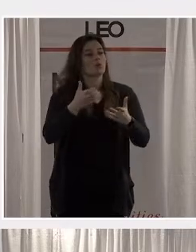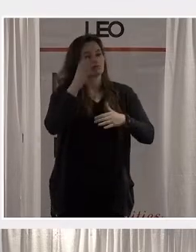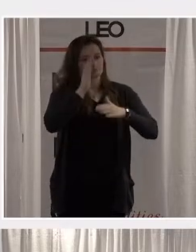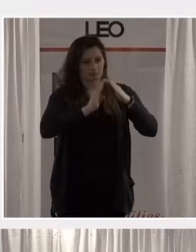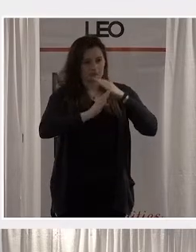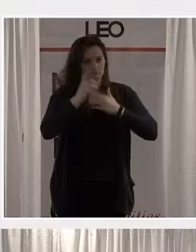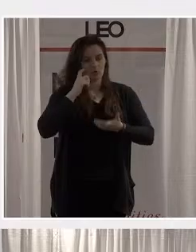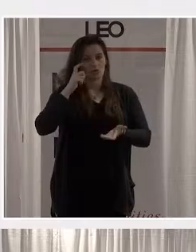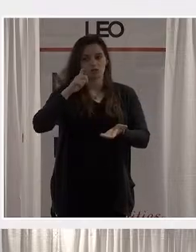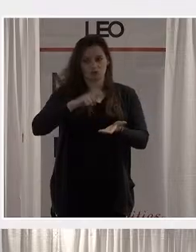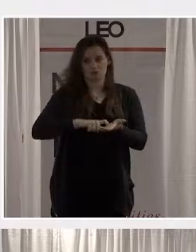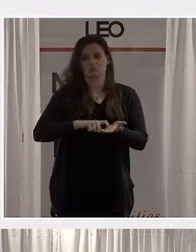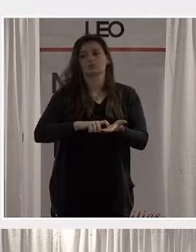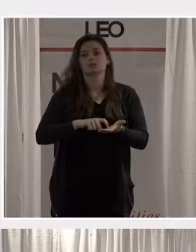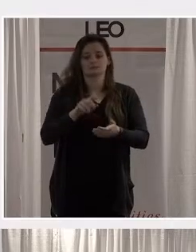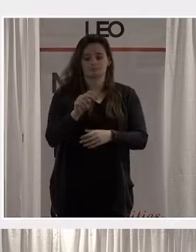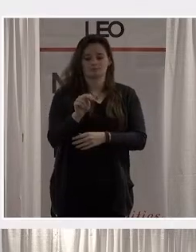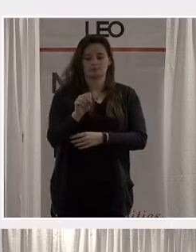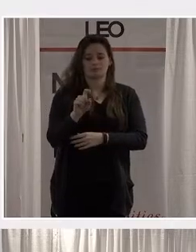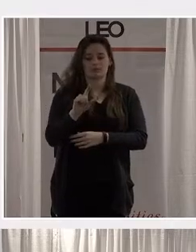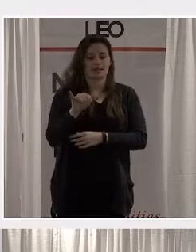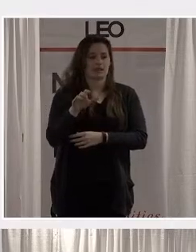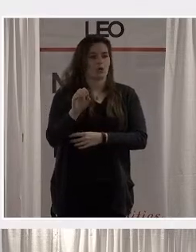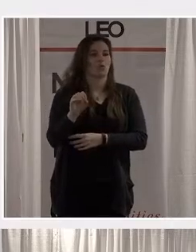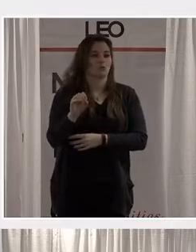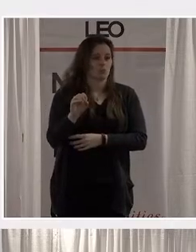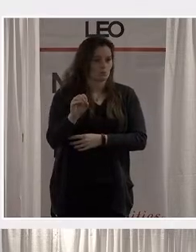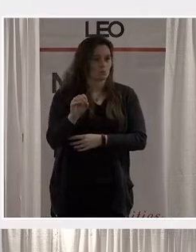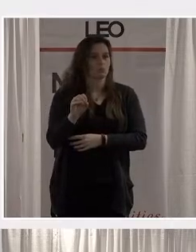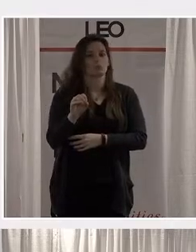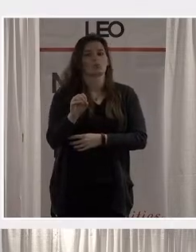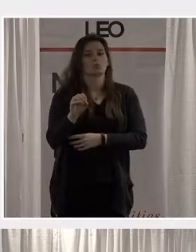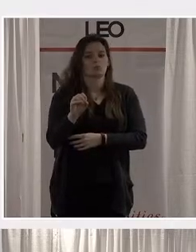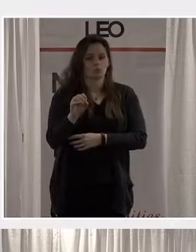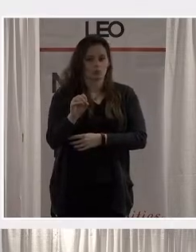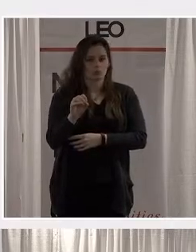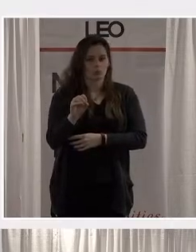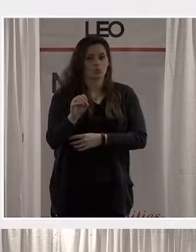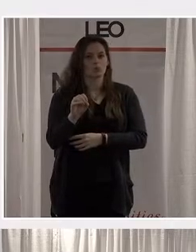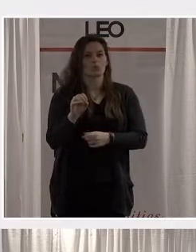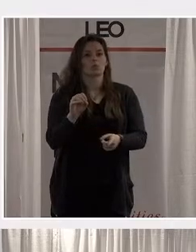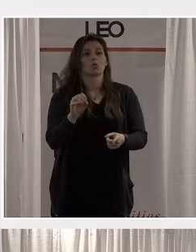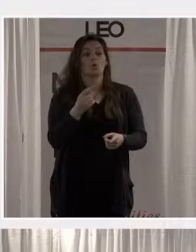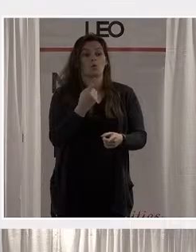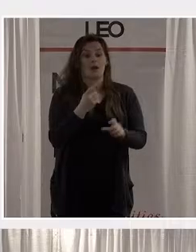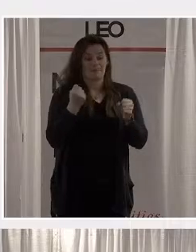THAT THE NOVA SCOTIA LEAGUE FOR EQUAL OPPORTUNITIES IS JUST ONE OF MANY STEWARDS ON THE ANCESTRAL